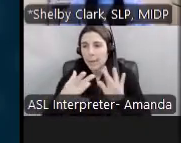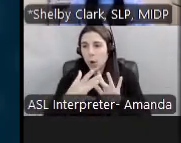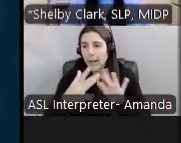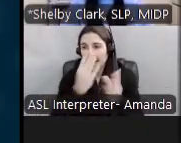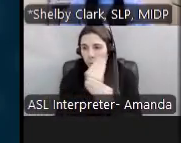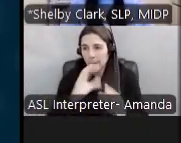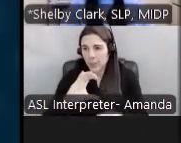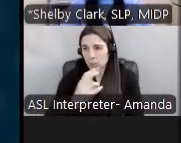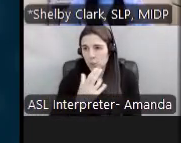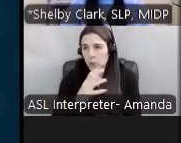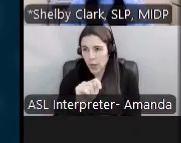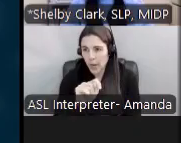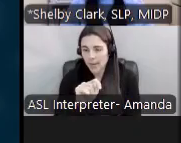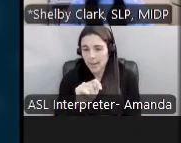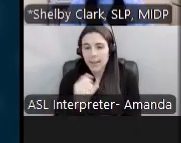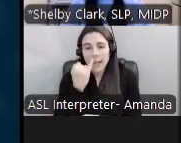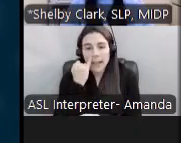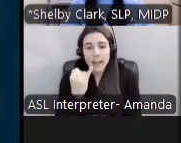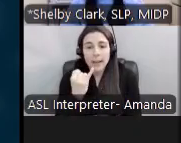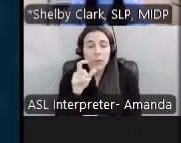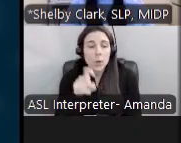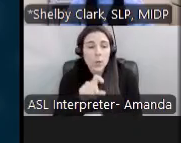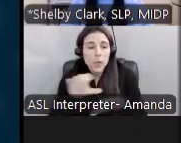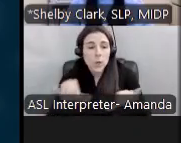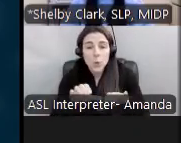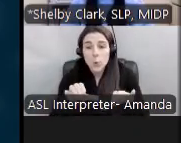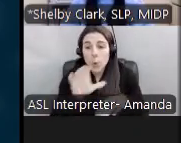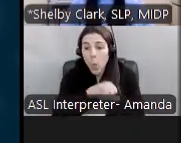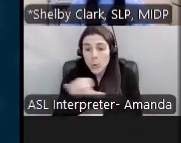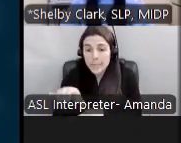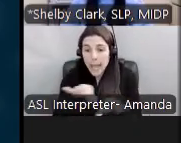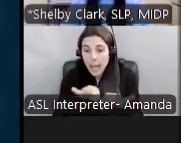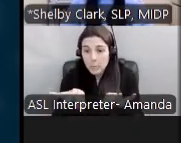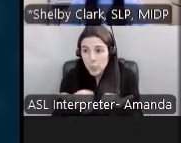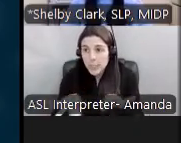information into chat. If you need to do closed captions, it